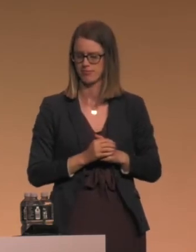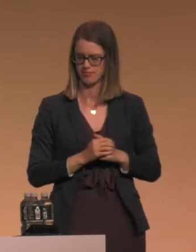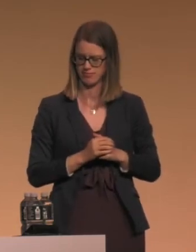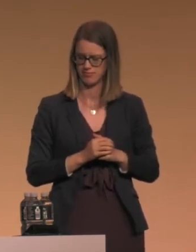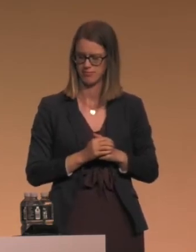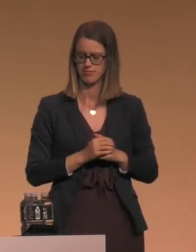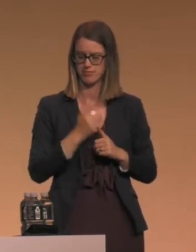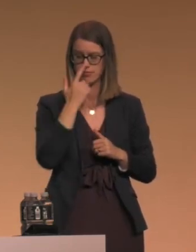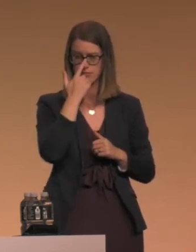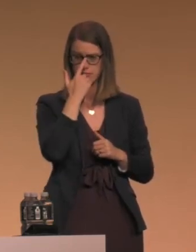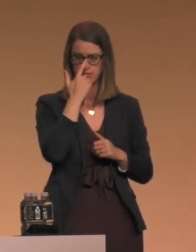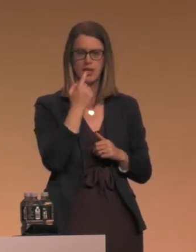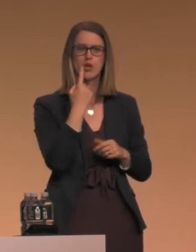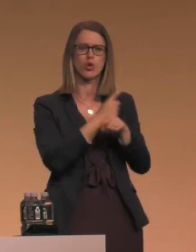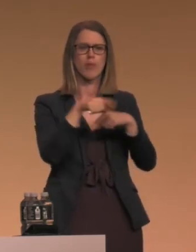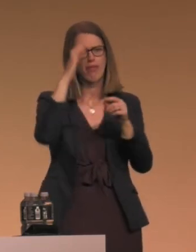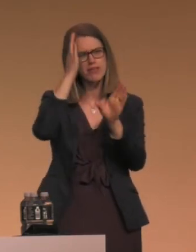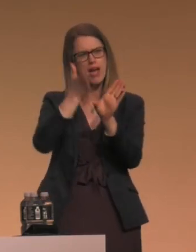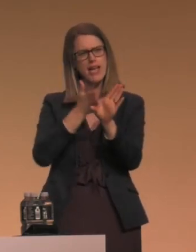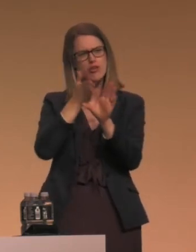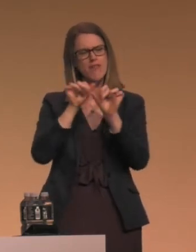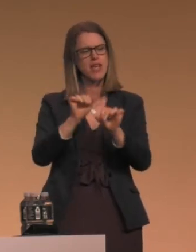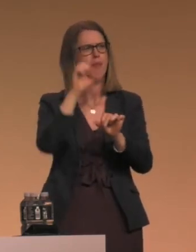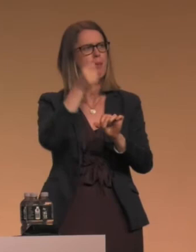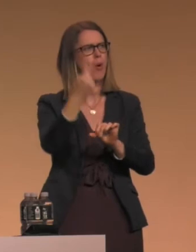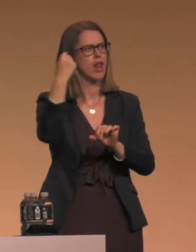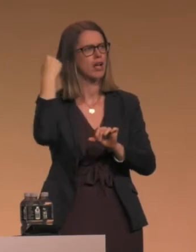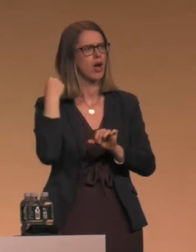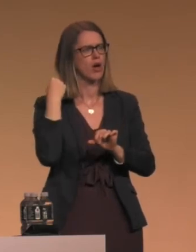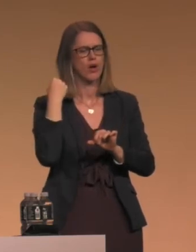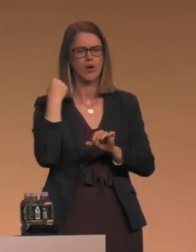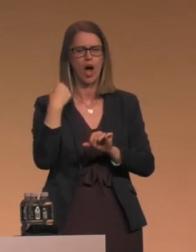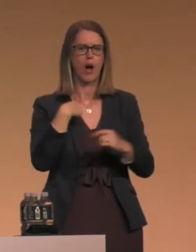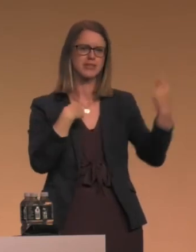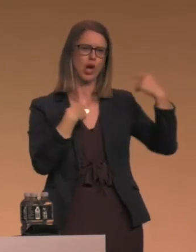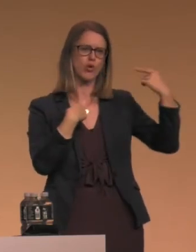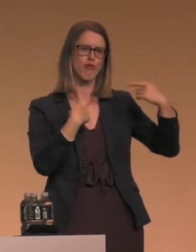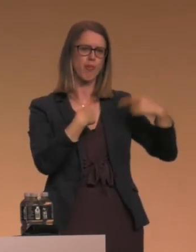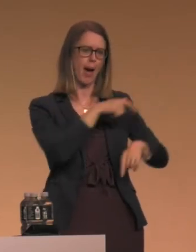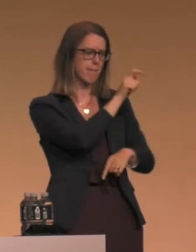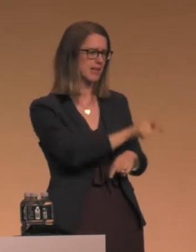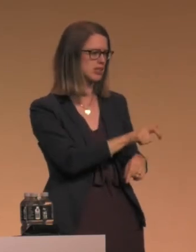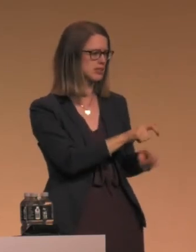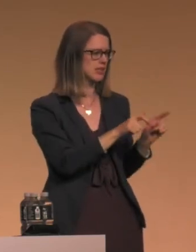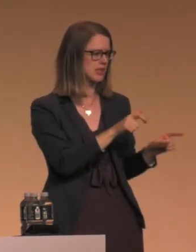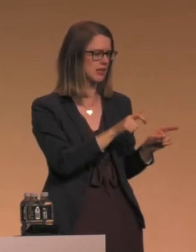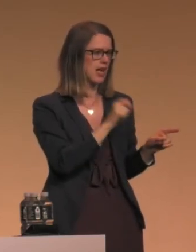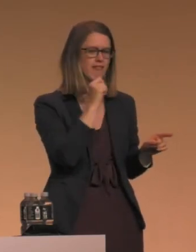I mentioned our psychiatric visits. I remember some years ago, I was berated by a patient that if anyone committed suicide,